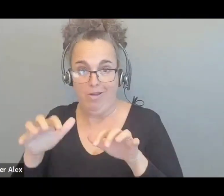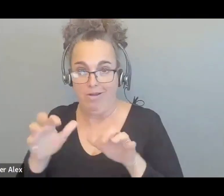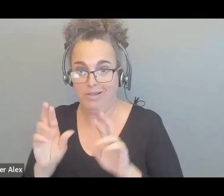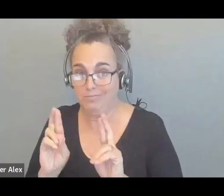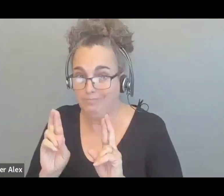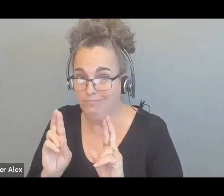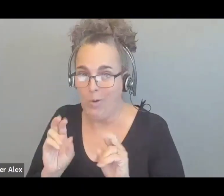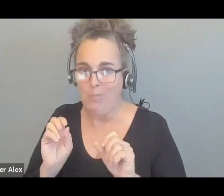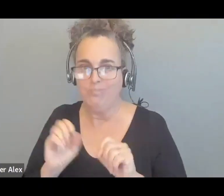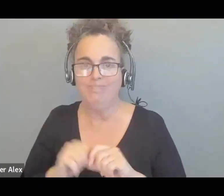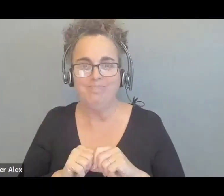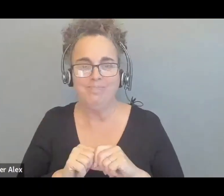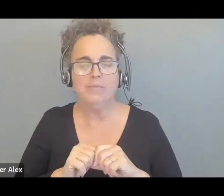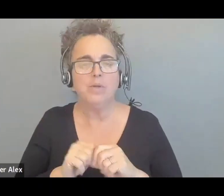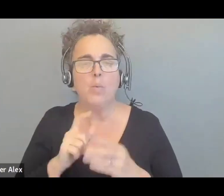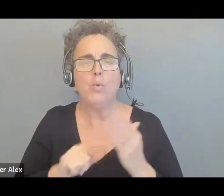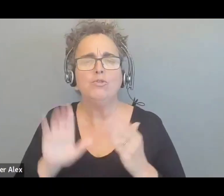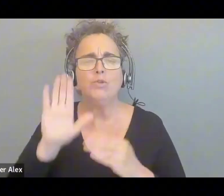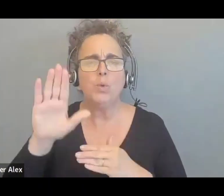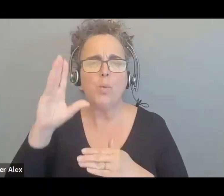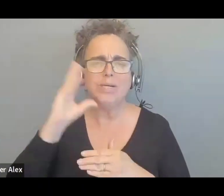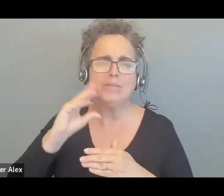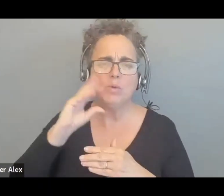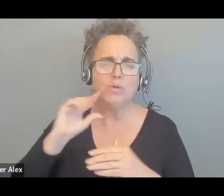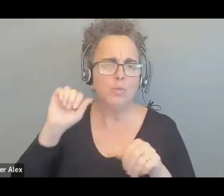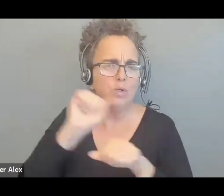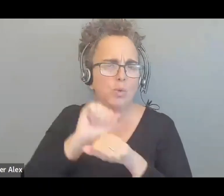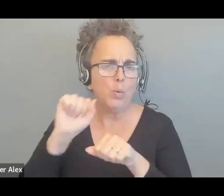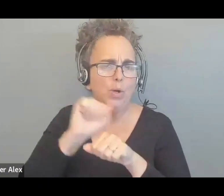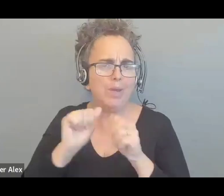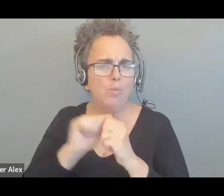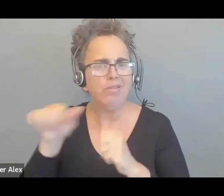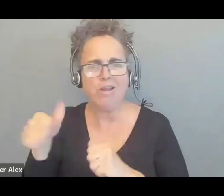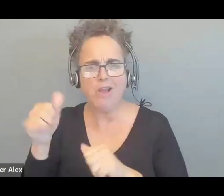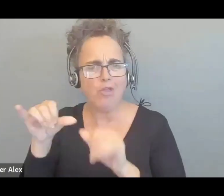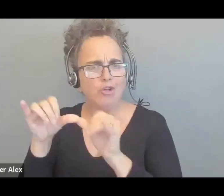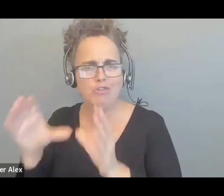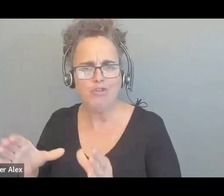what is your experience when you're working with another engineer who doesn't know much about accessibility